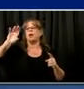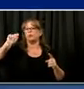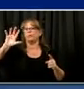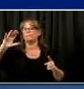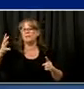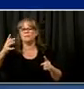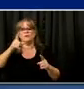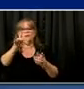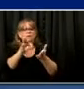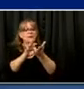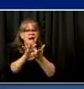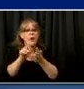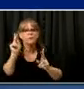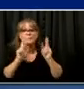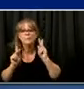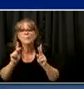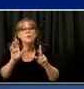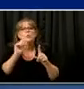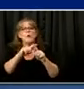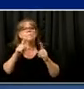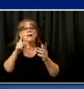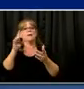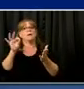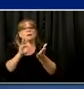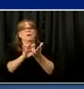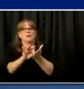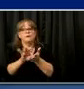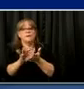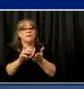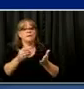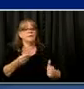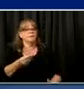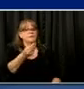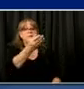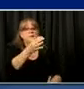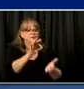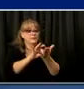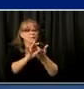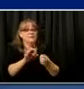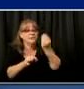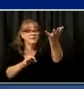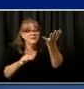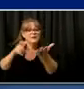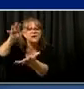over 10 years it's about the political voice of our state and represent representative government